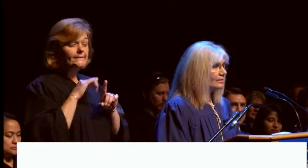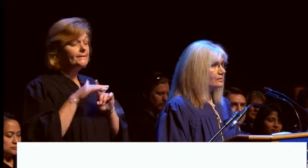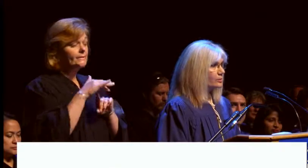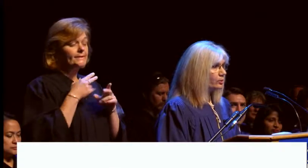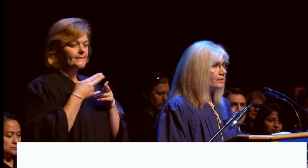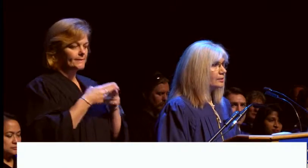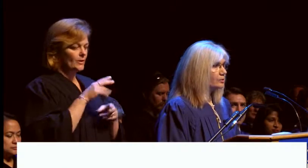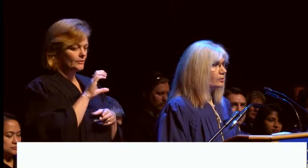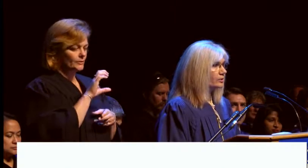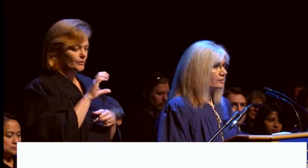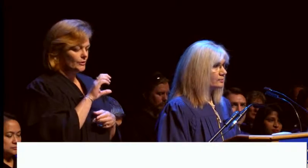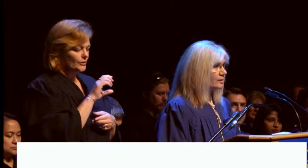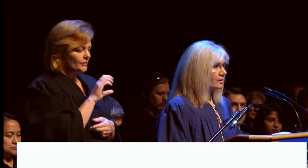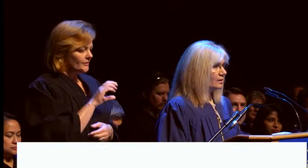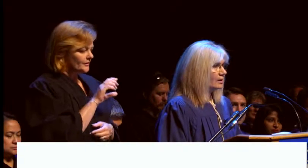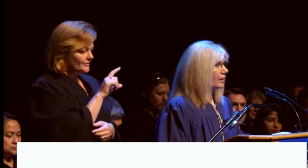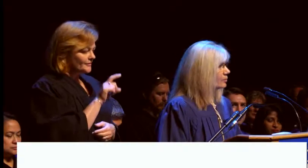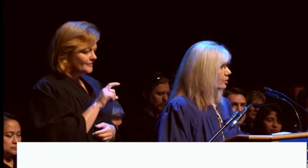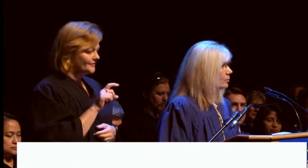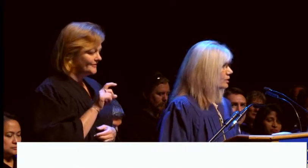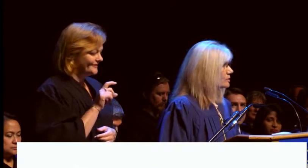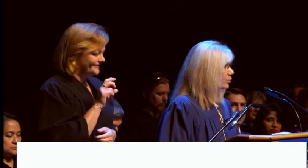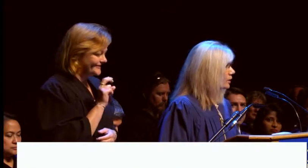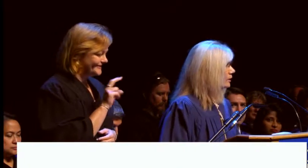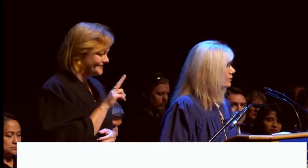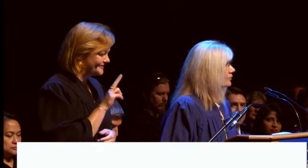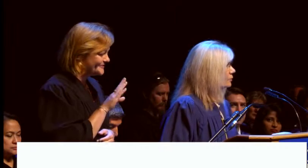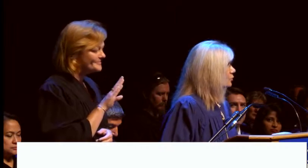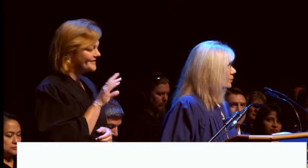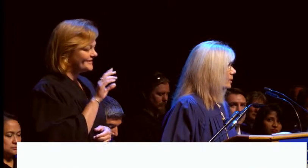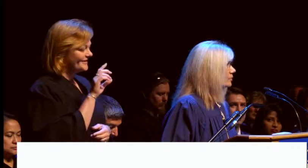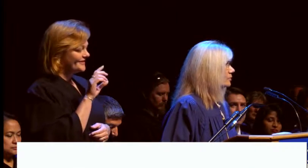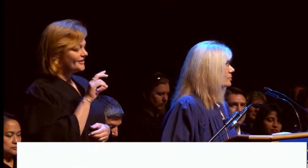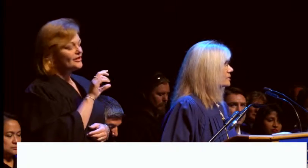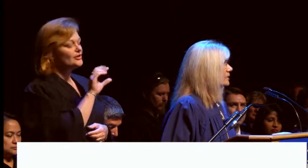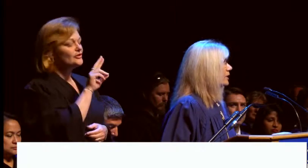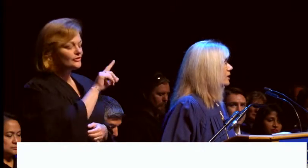IT'S A QUIRKY LITTLE WORD AND I'M HOPING IT'S QUIRKY ENOUGH FOR YOU TO REMEMBER FROM THIS DAY ON.